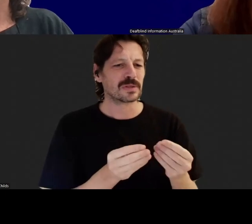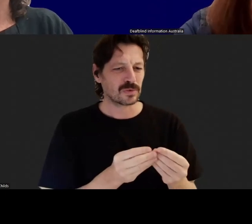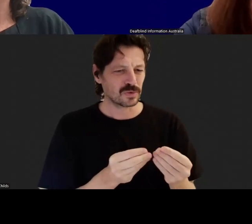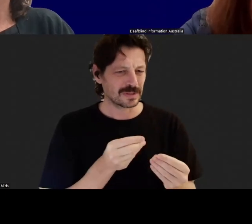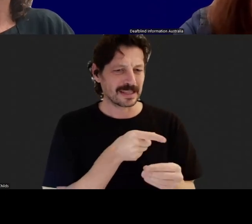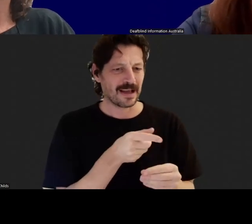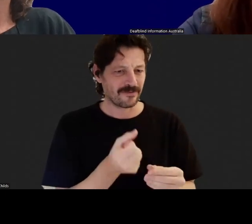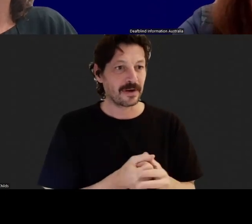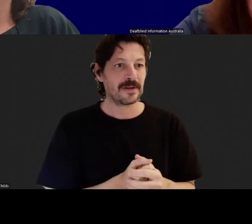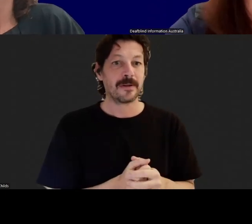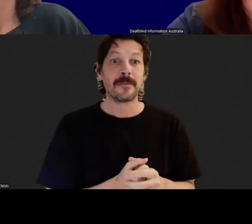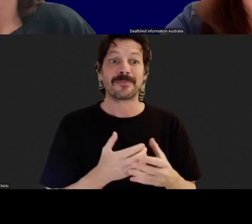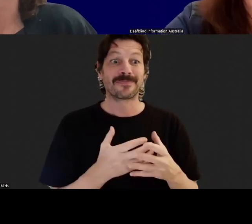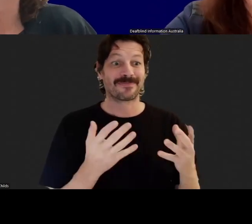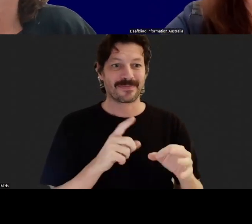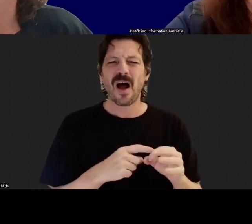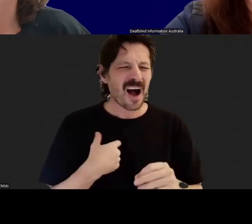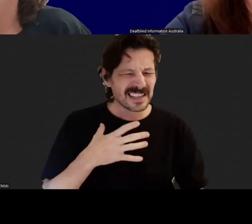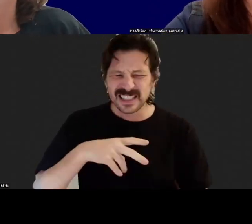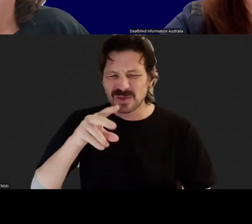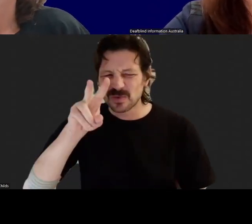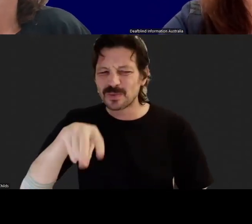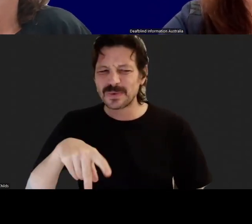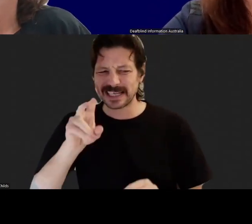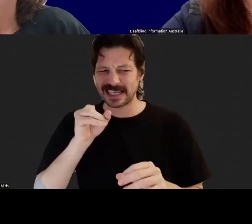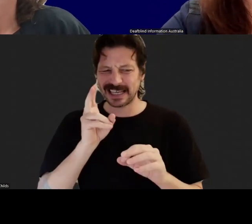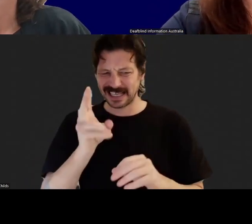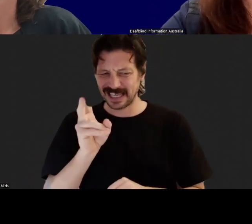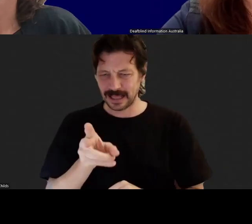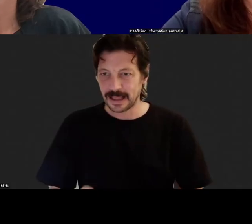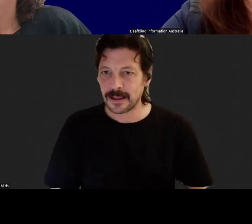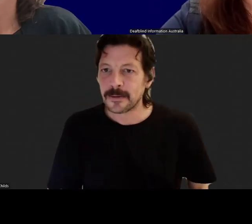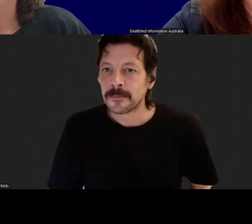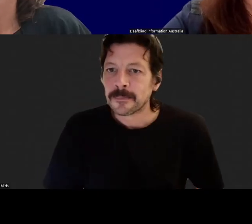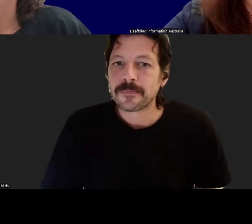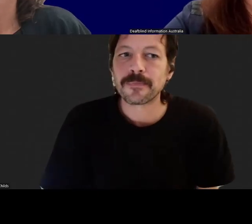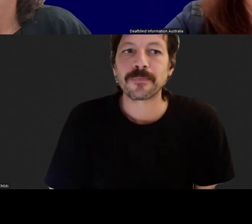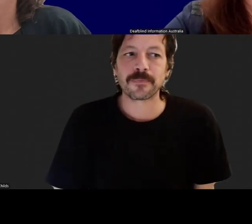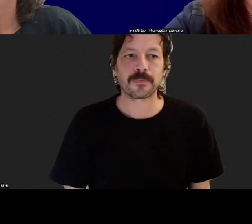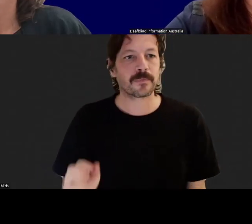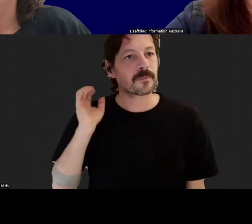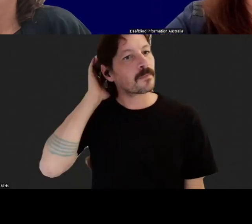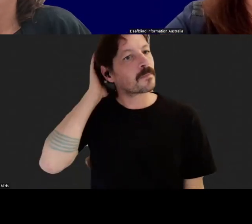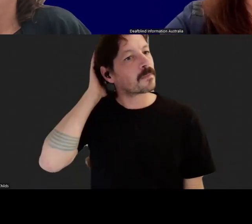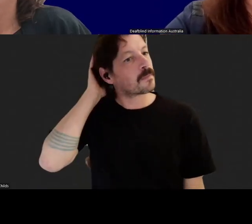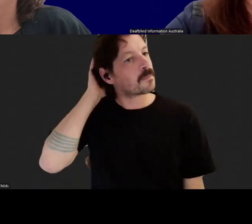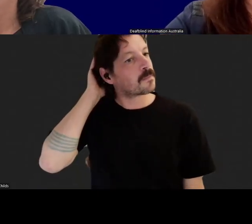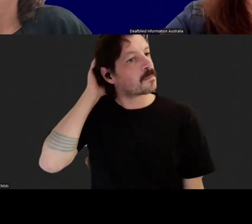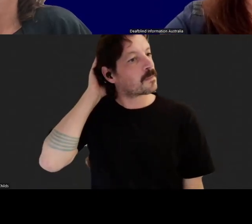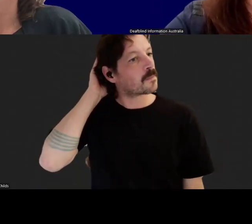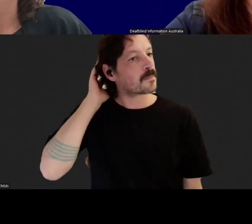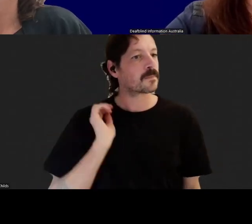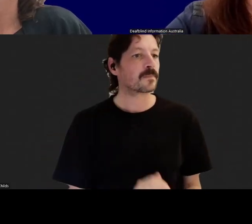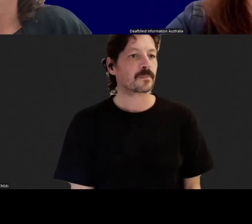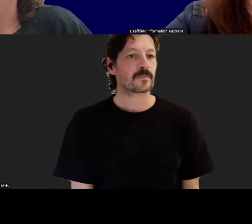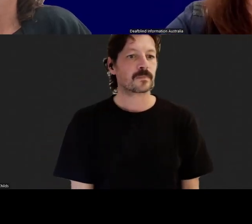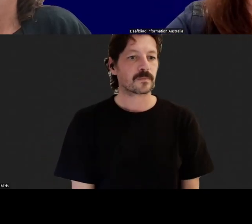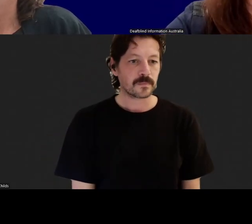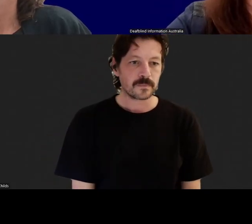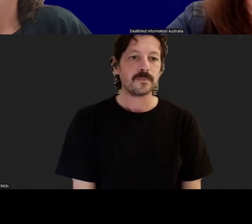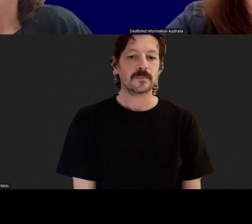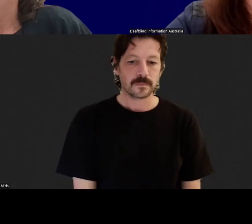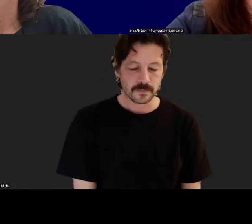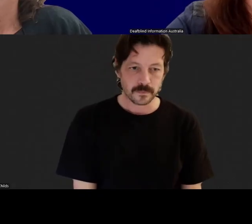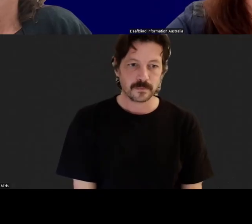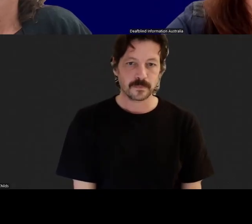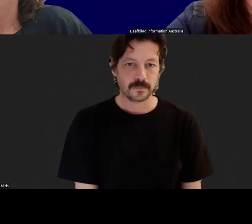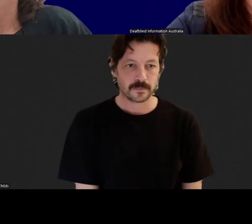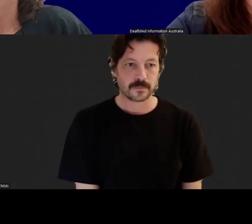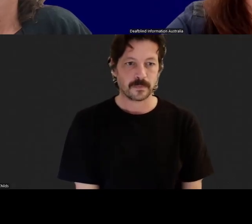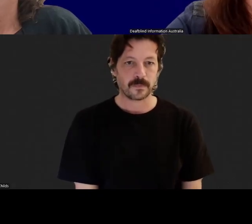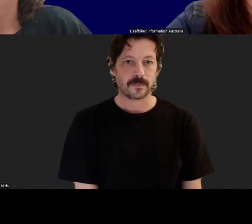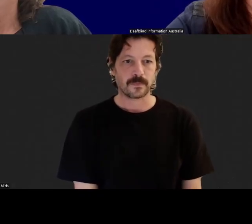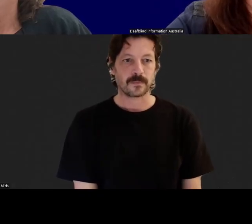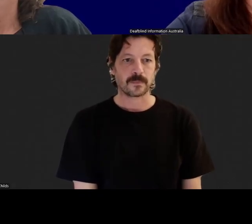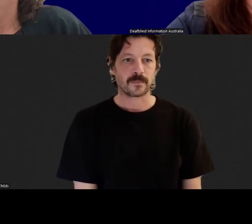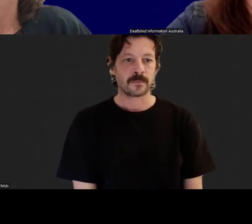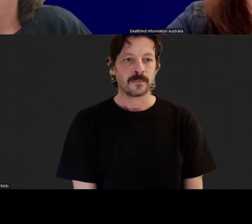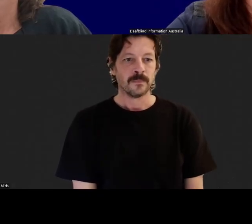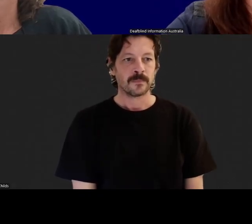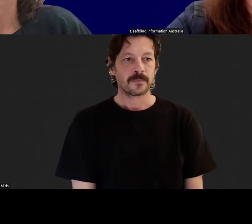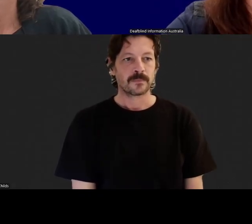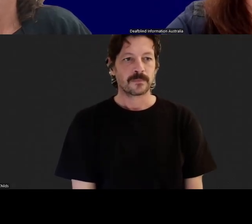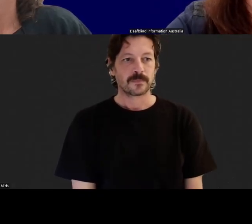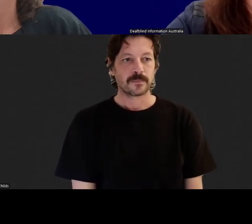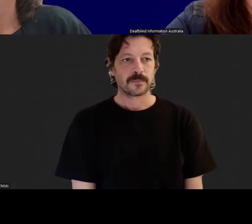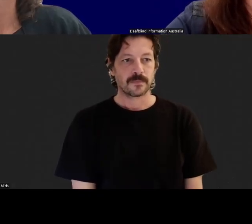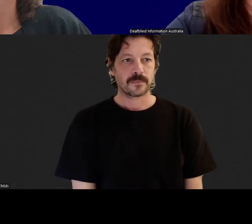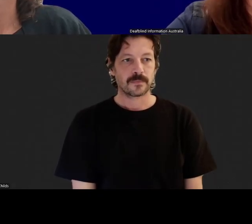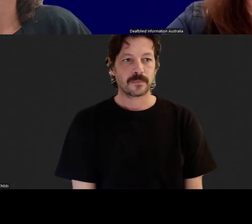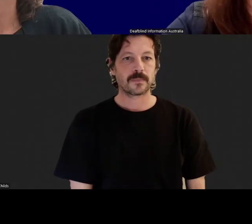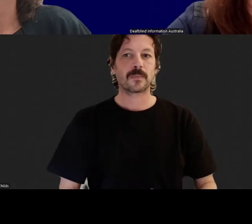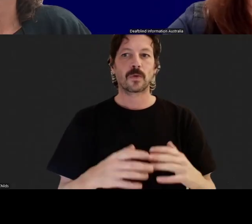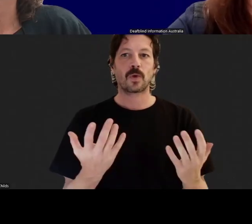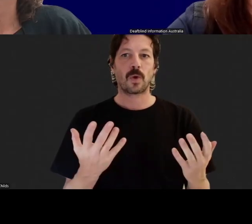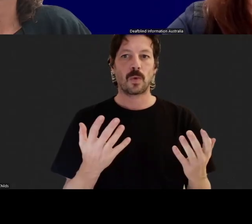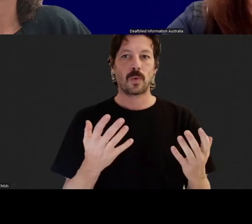It is a big question. I'm just rereading it. Okay. So in Australia we